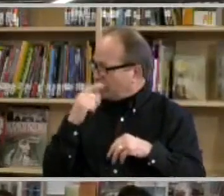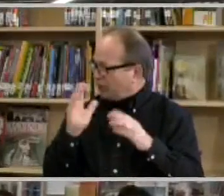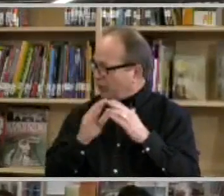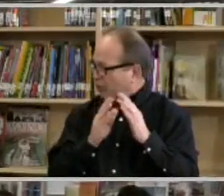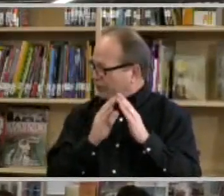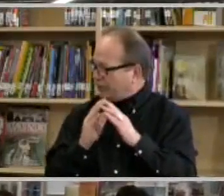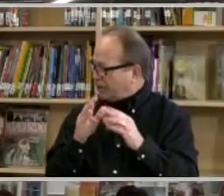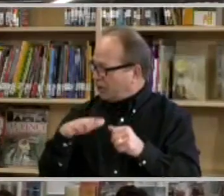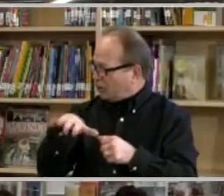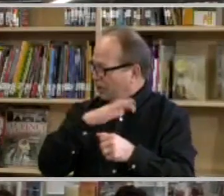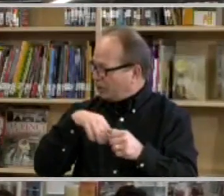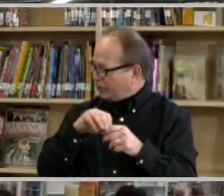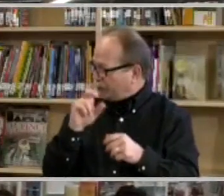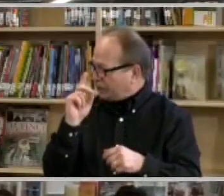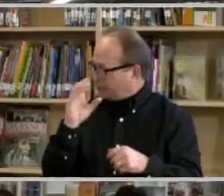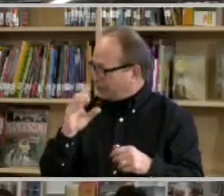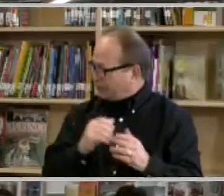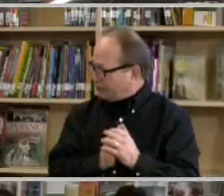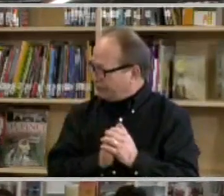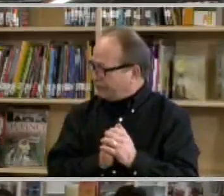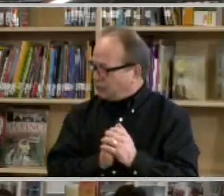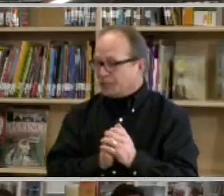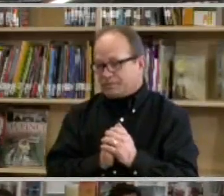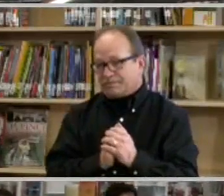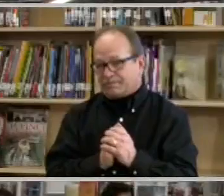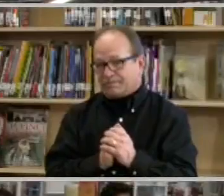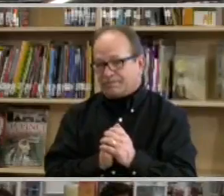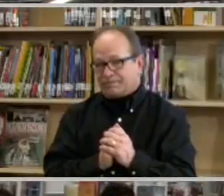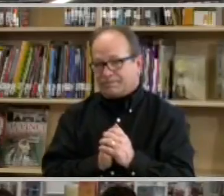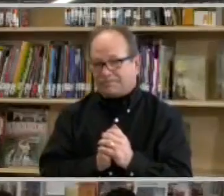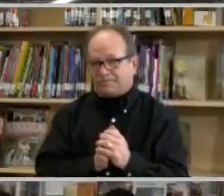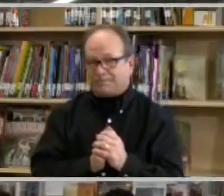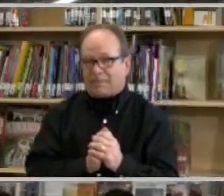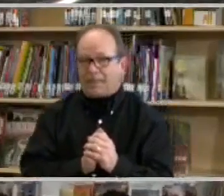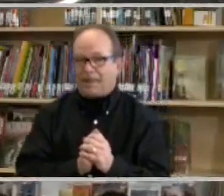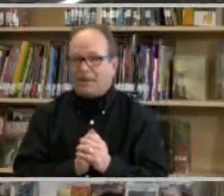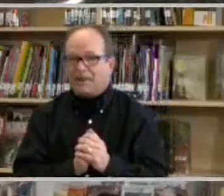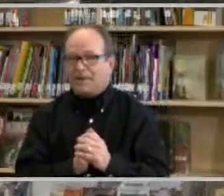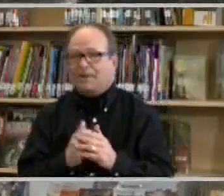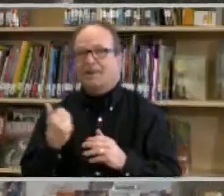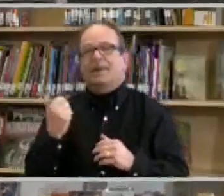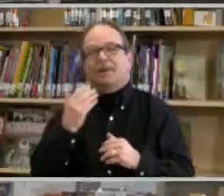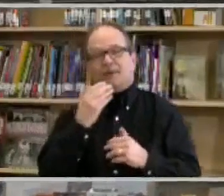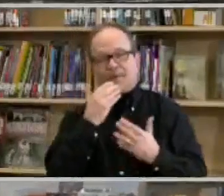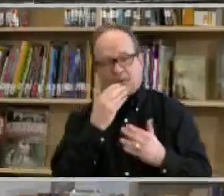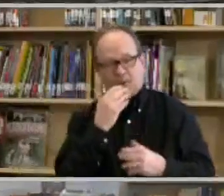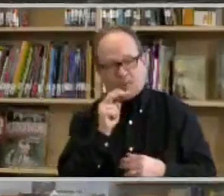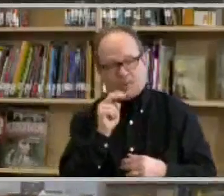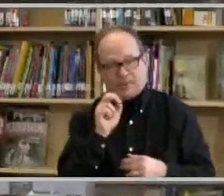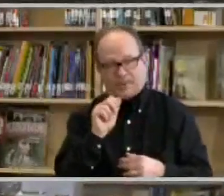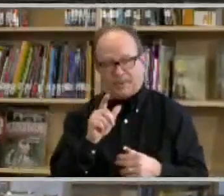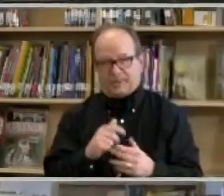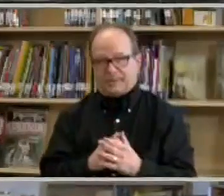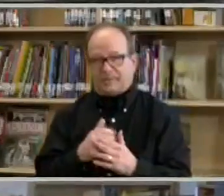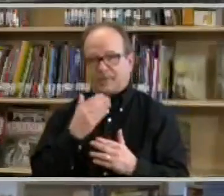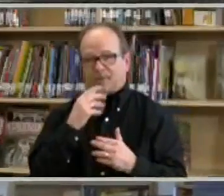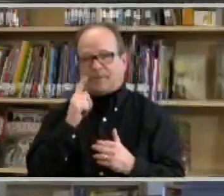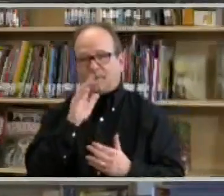THING I THINK WE NEED TO HAVE A STRONGER EFFECT ON THE HEARING